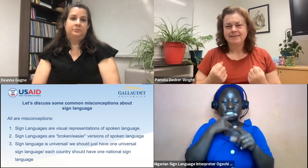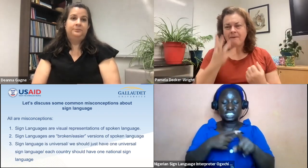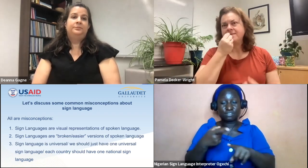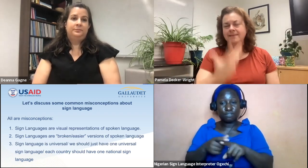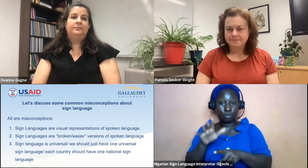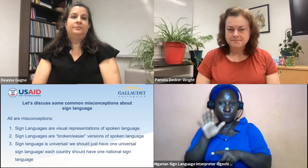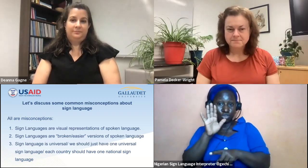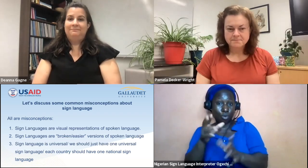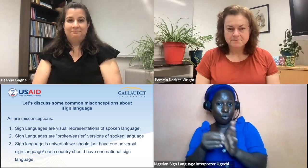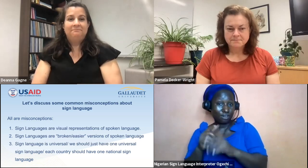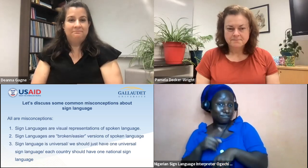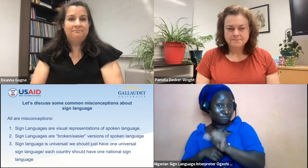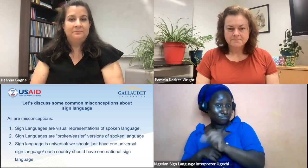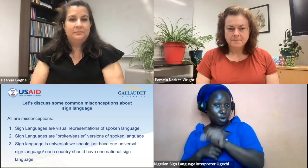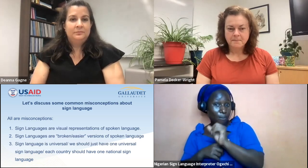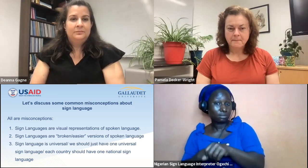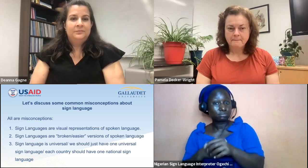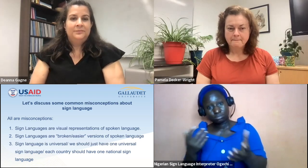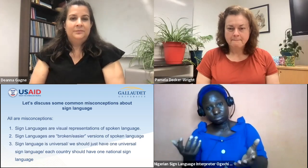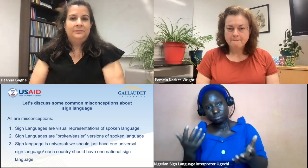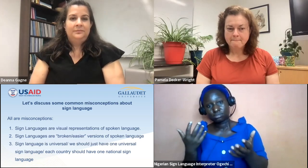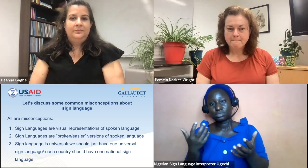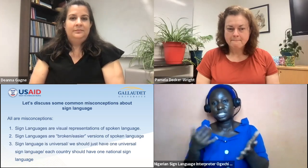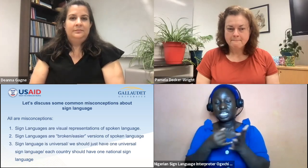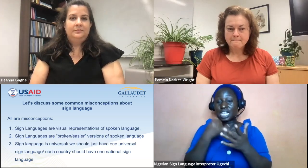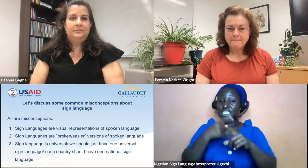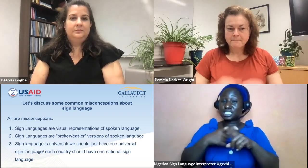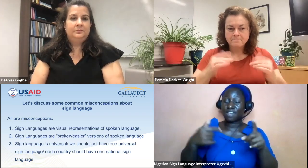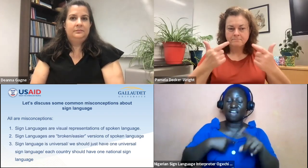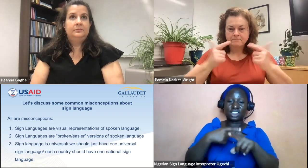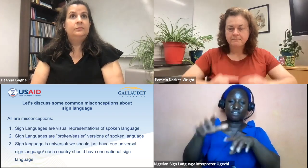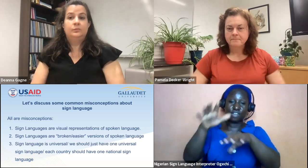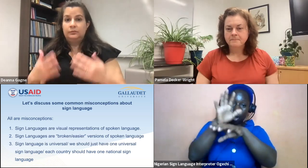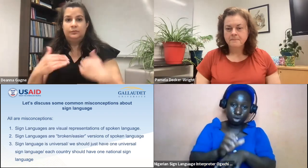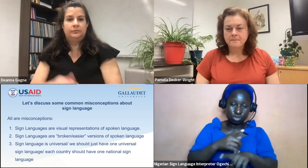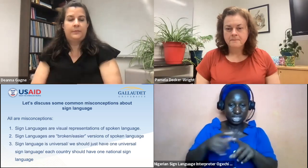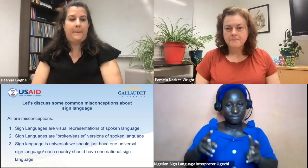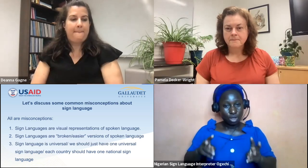Diversity is a strength, and it provides beauty and strength. The language.